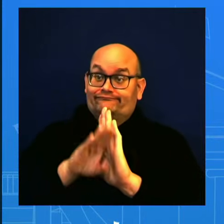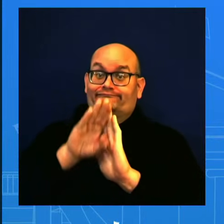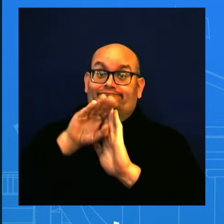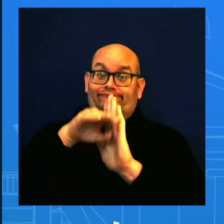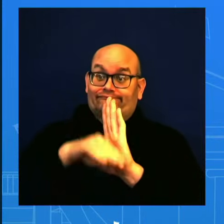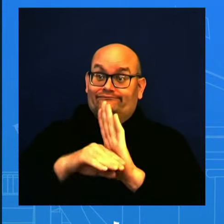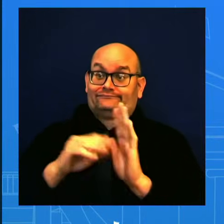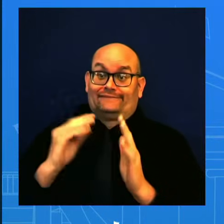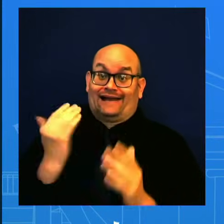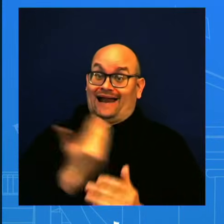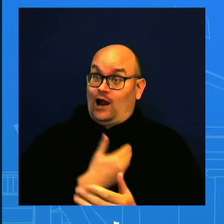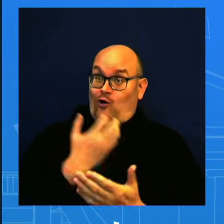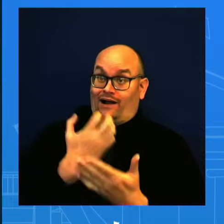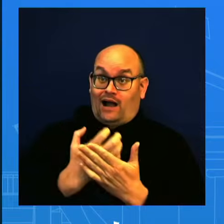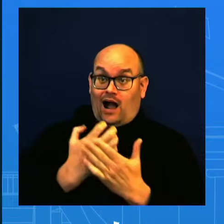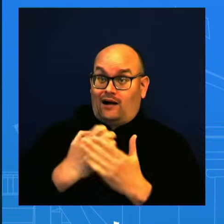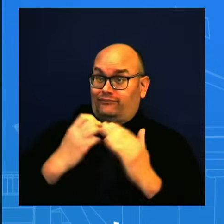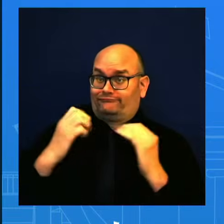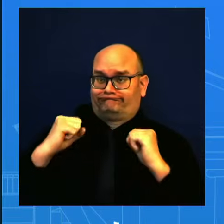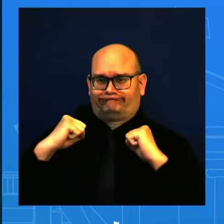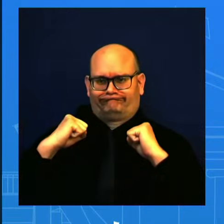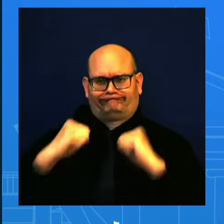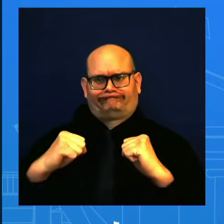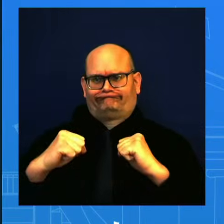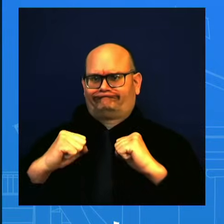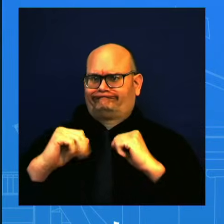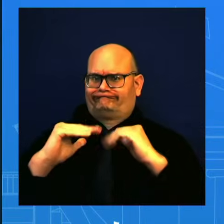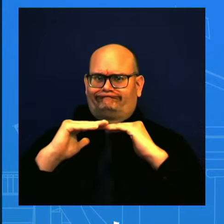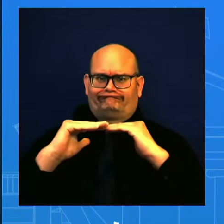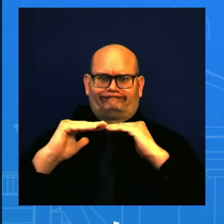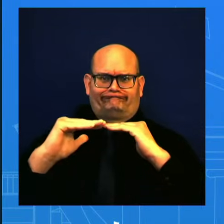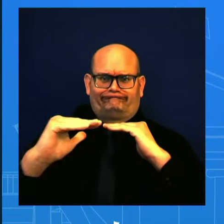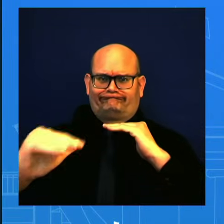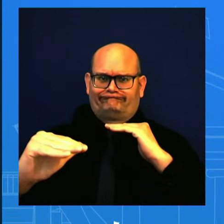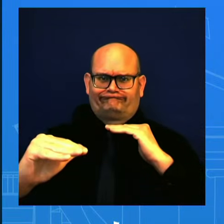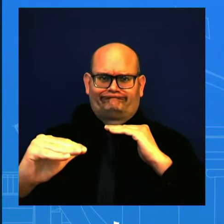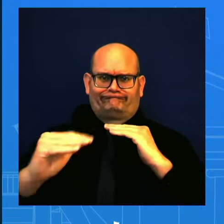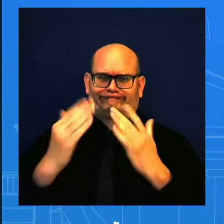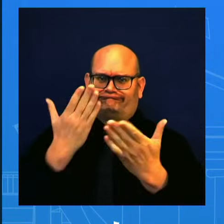follow the law here and can't comment on 2024. But just to say, like, he -- what he did mention,